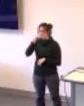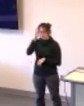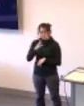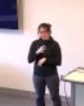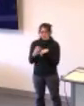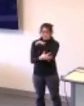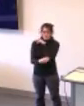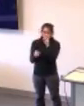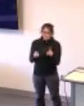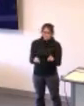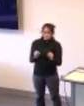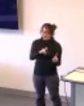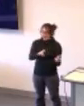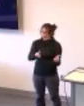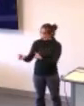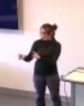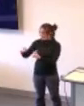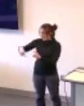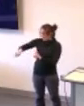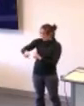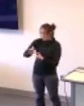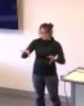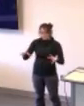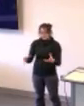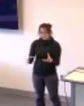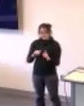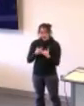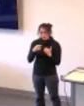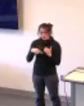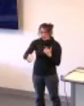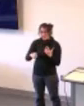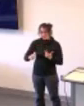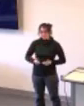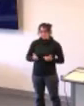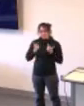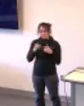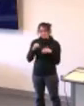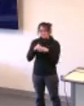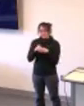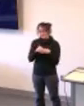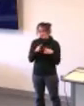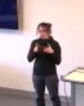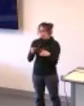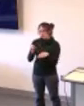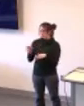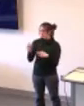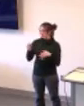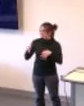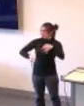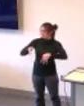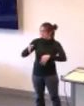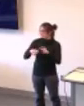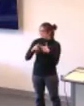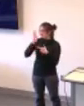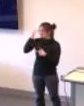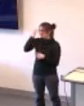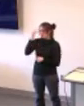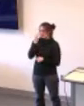Ask the wretched how they fare in the halls of justice. And then we will know not whether or not the country is just.